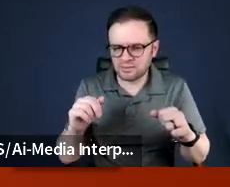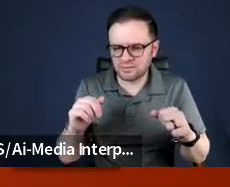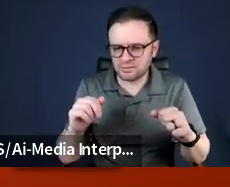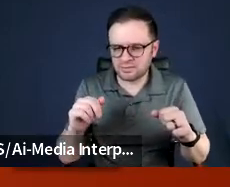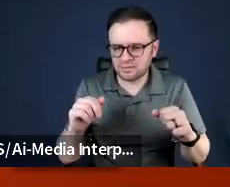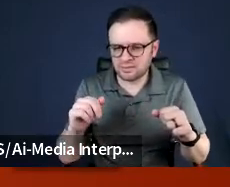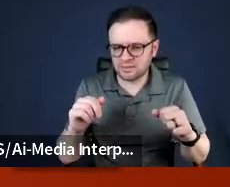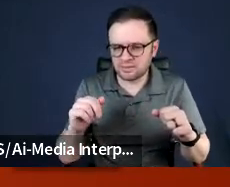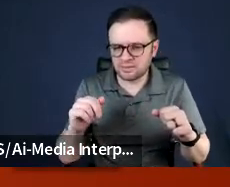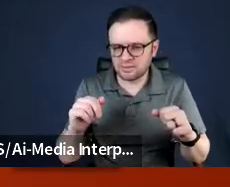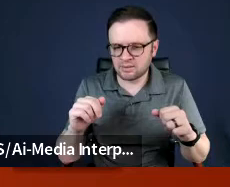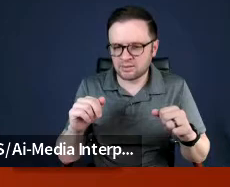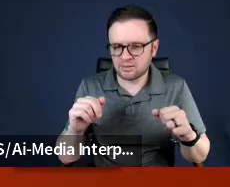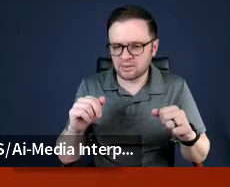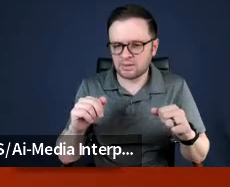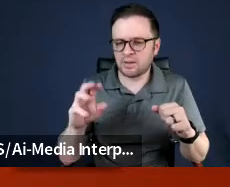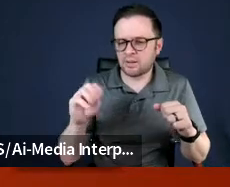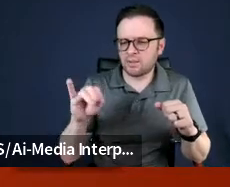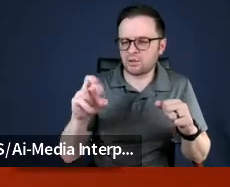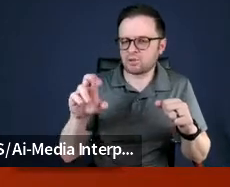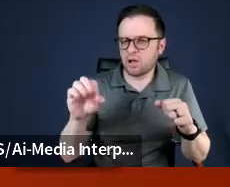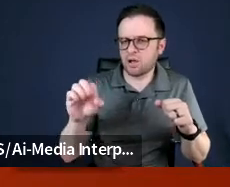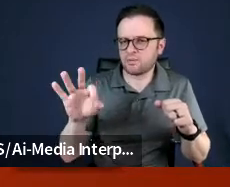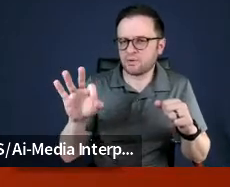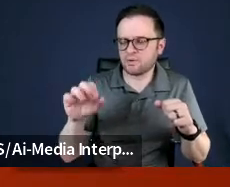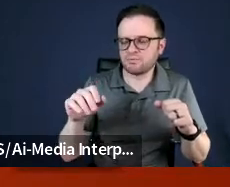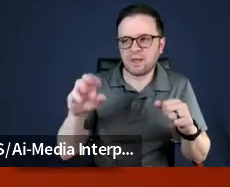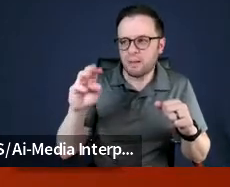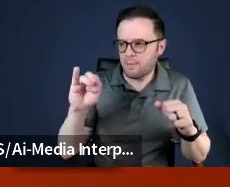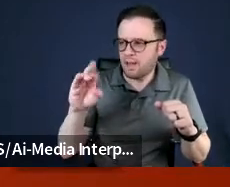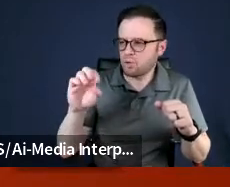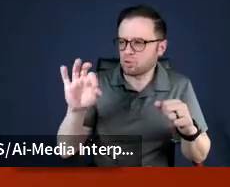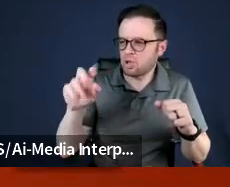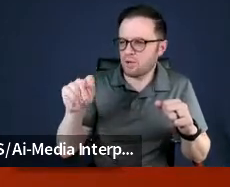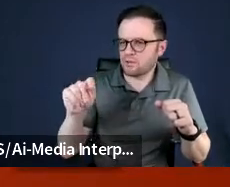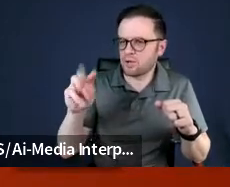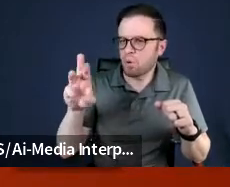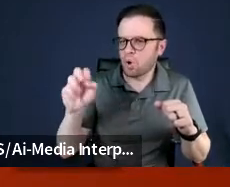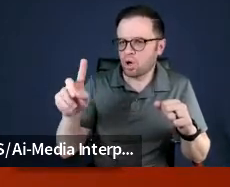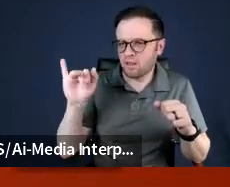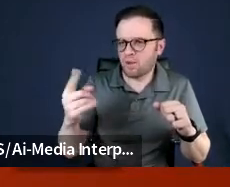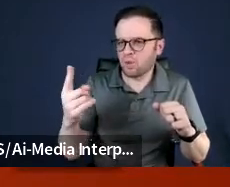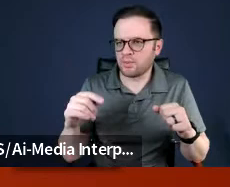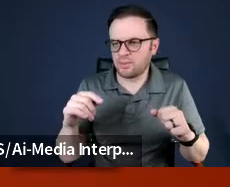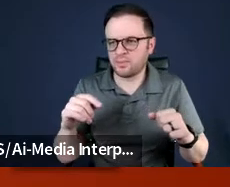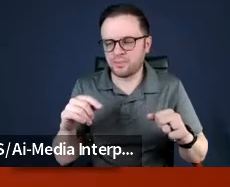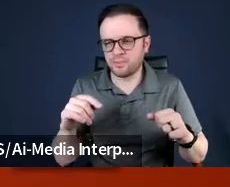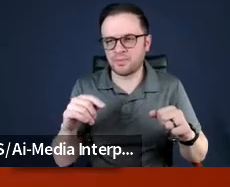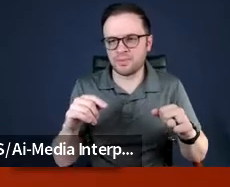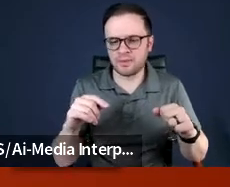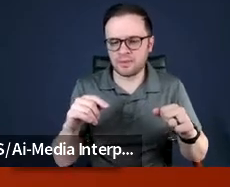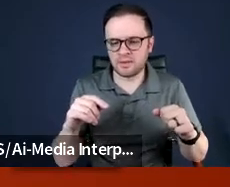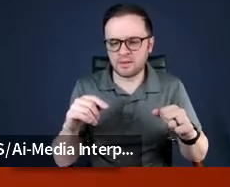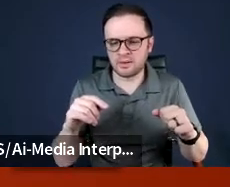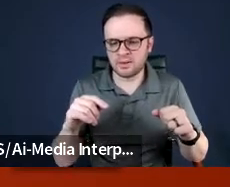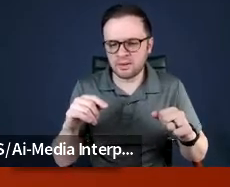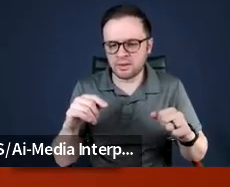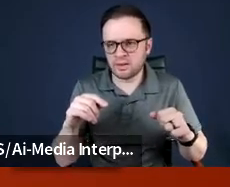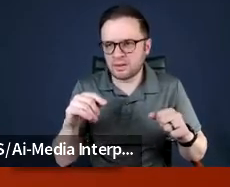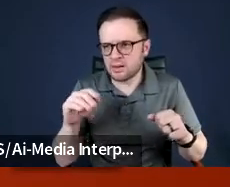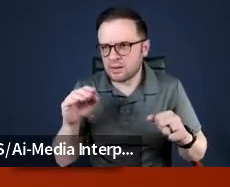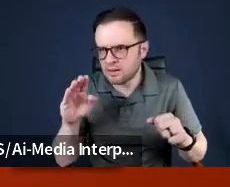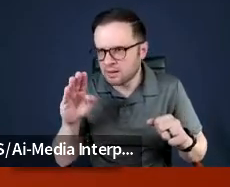the readability checker in Microsoft Word.